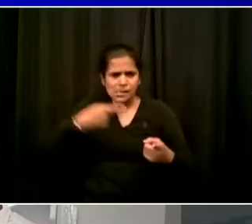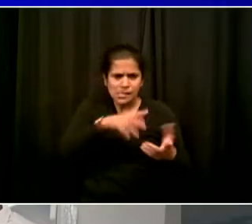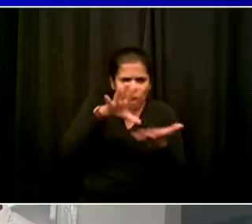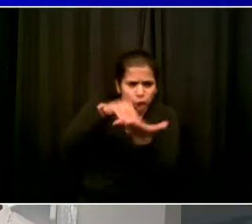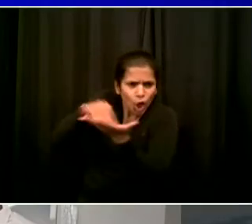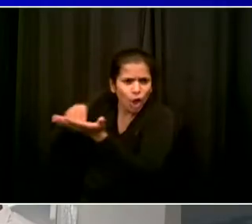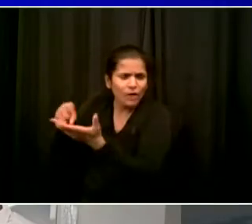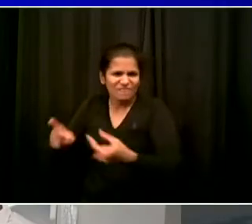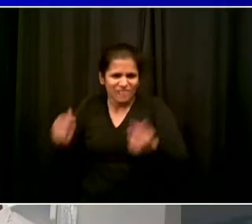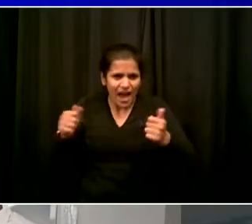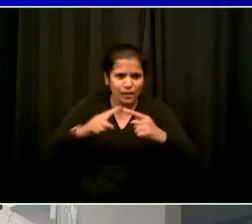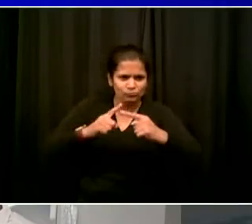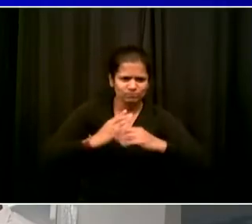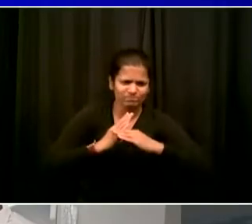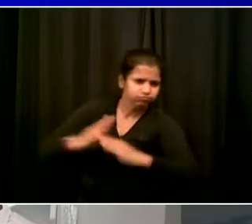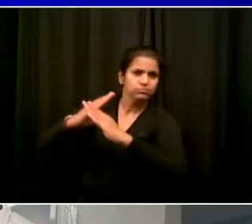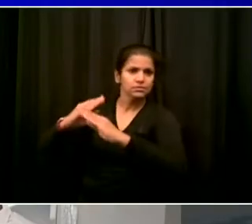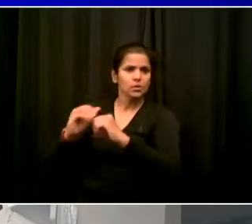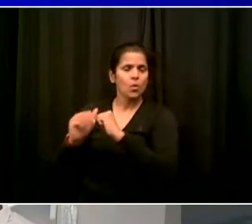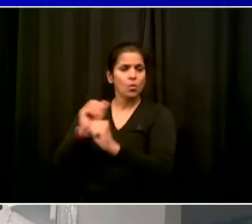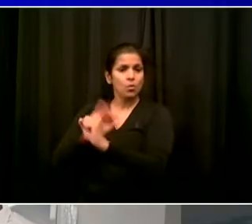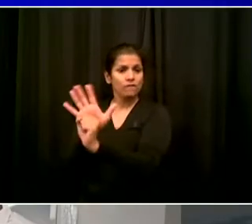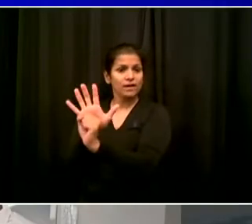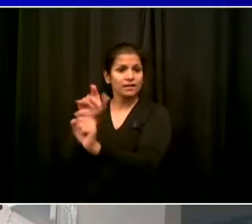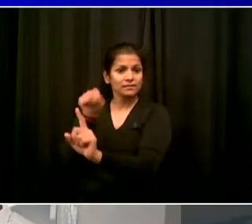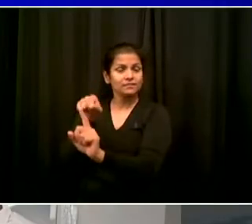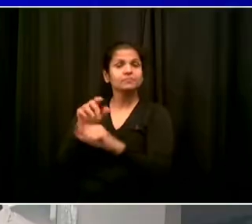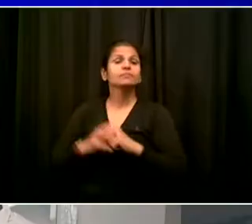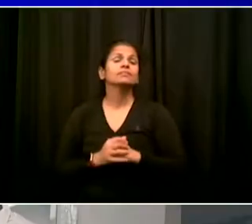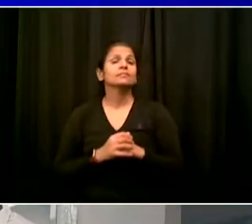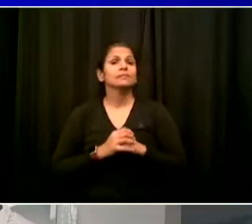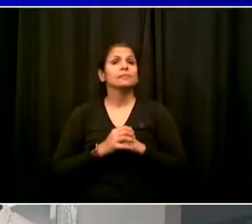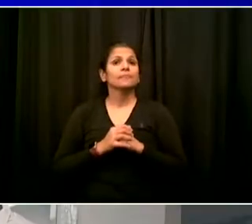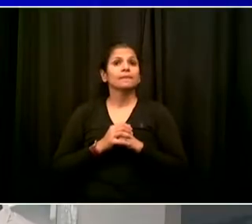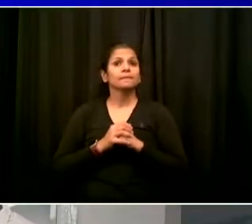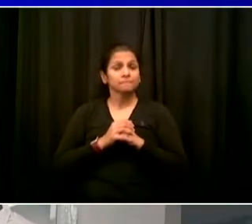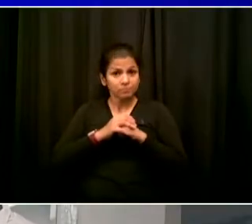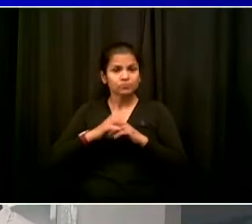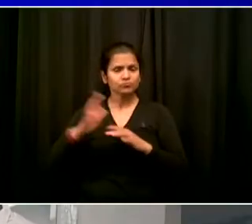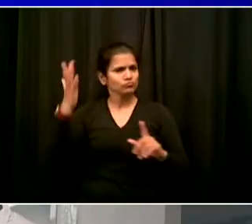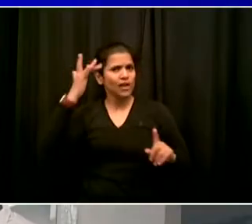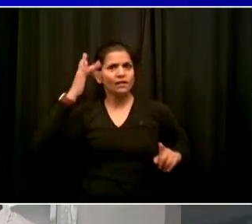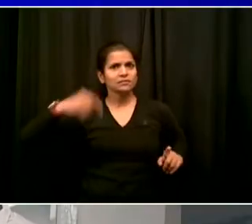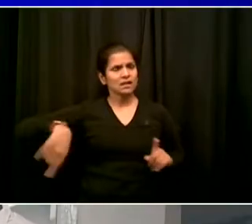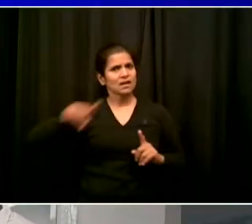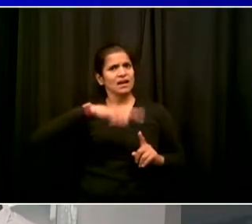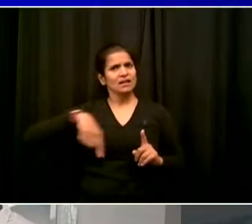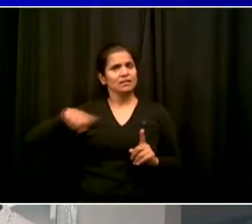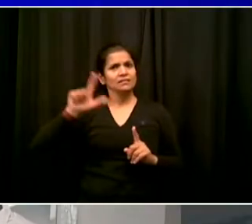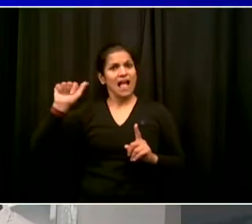CENTER, FOCUSING ON THE BIGGEST CHALLENGES AND WE KNOW ONE OF THE BIGGEST WAS GETTING THEHE